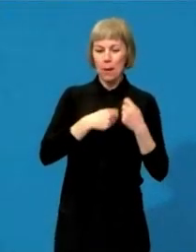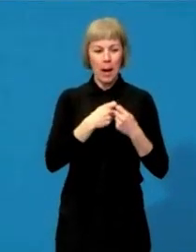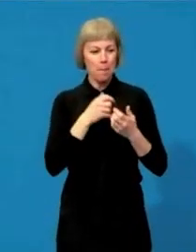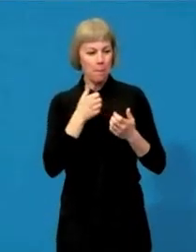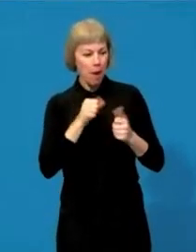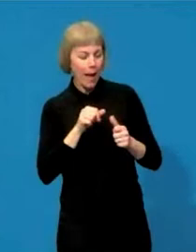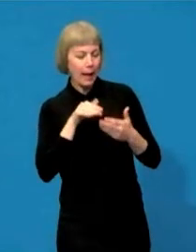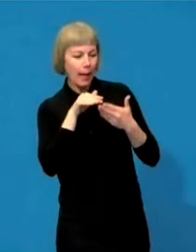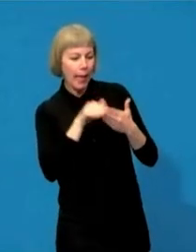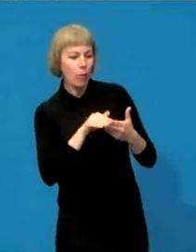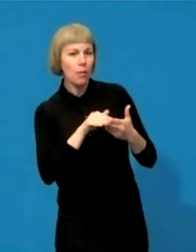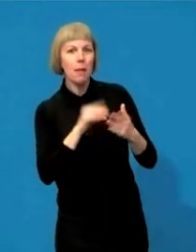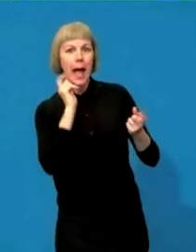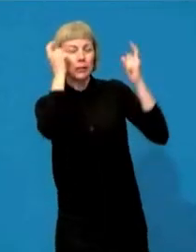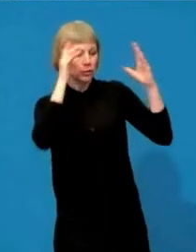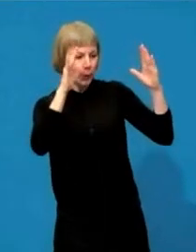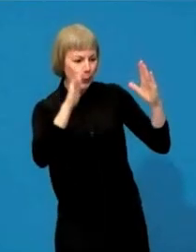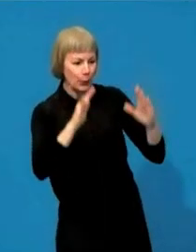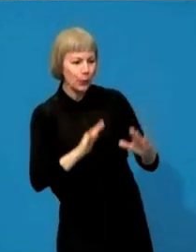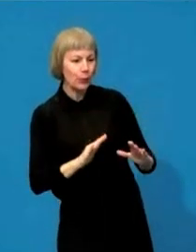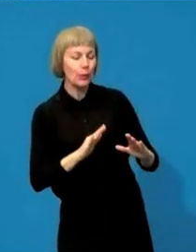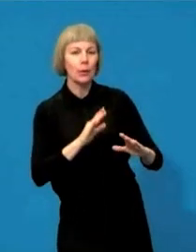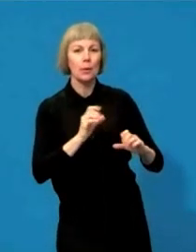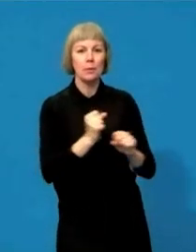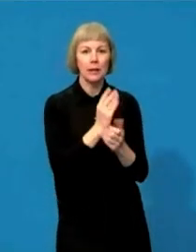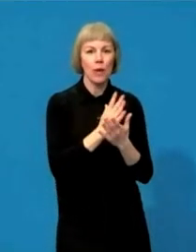make sure things are in place to reduce their anxiety.